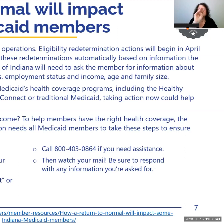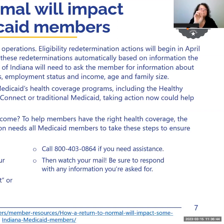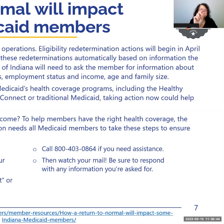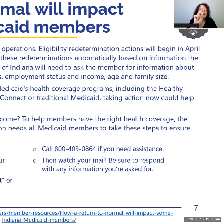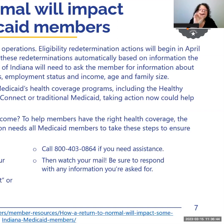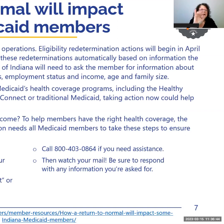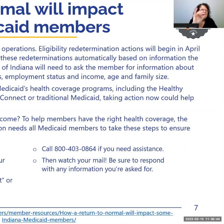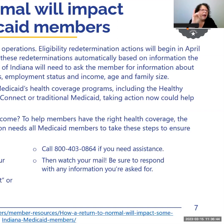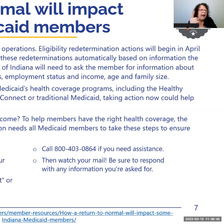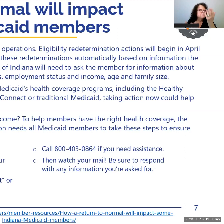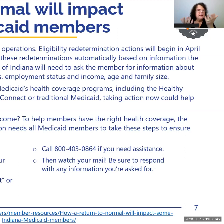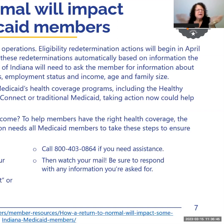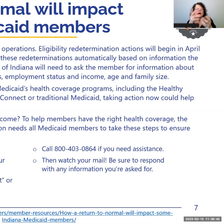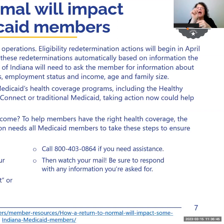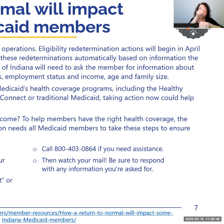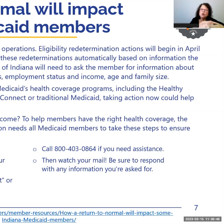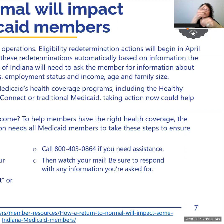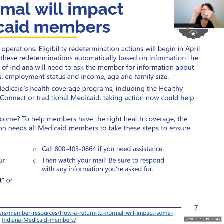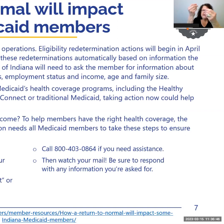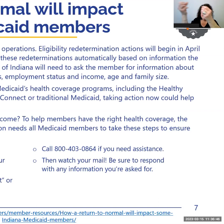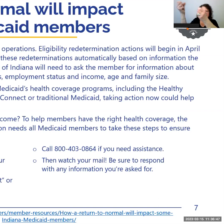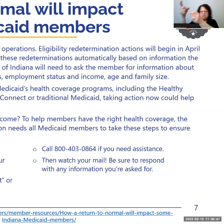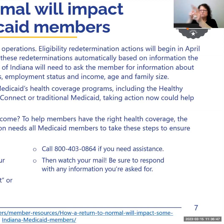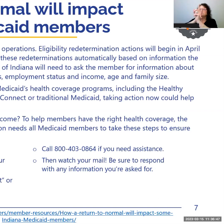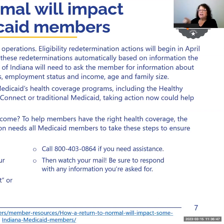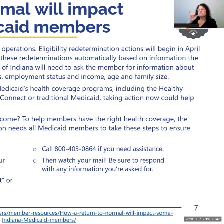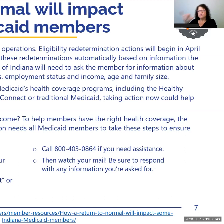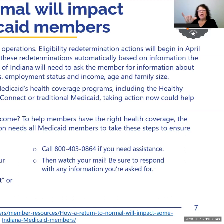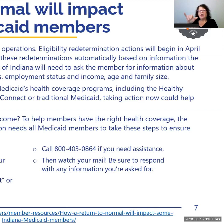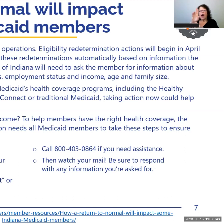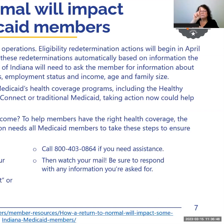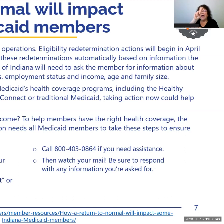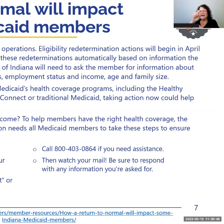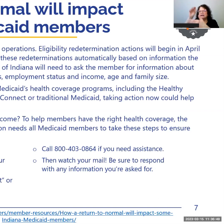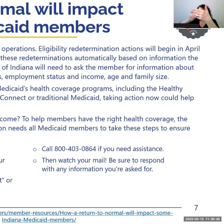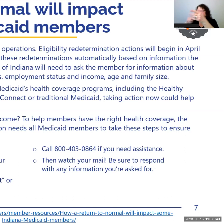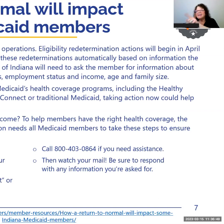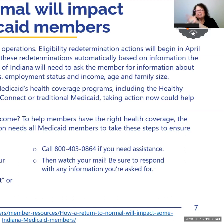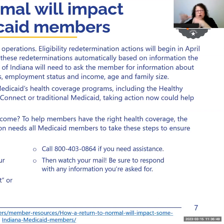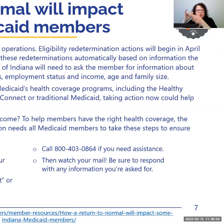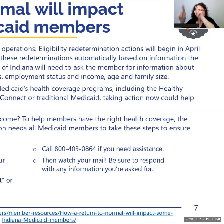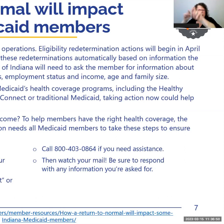long as they give that updated information. Really important, if you're on Medicaid, encourage